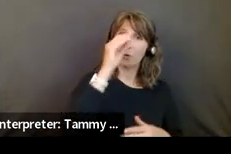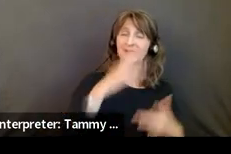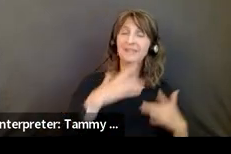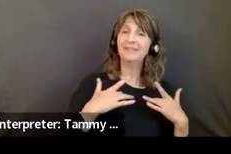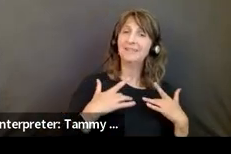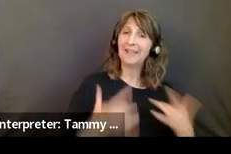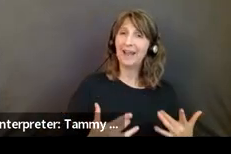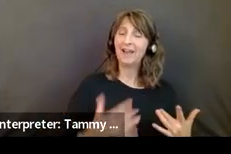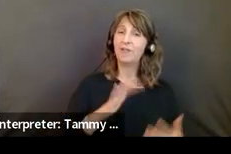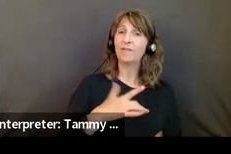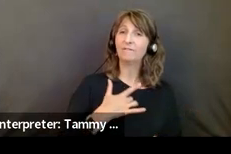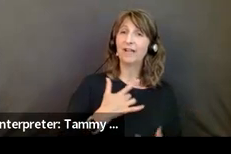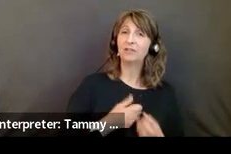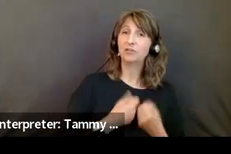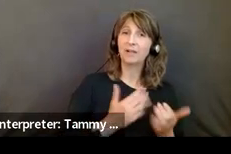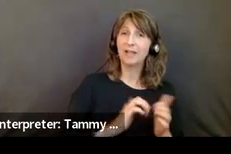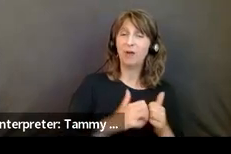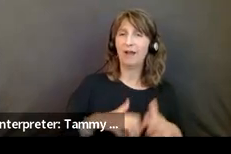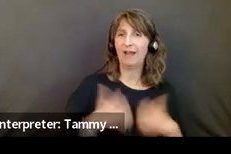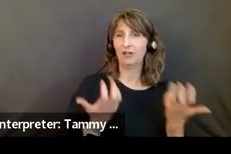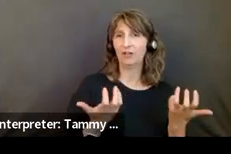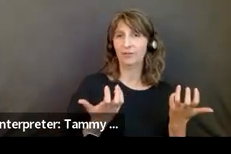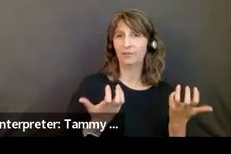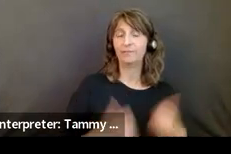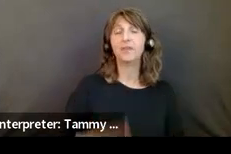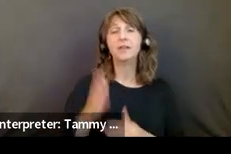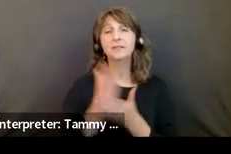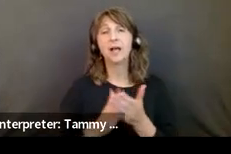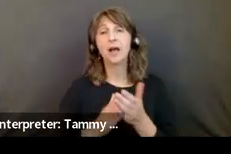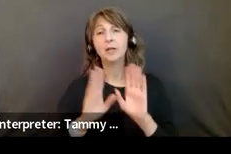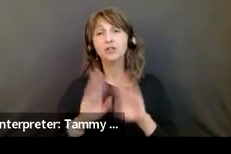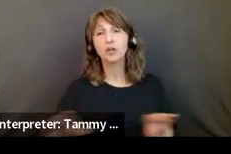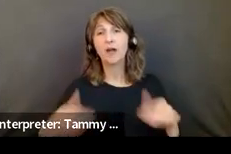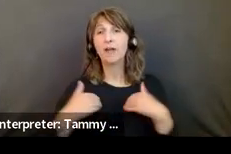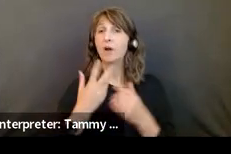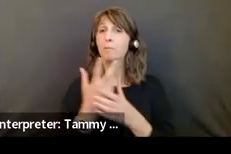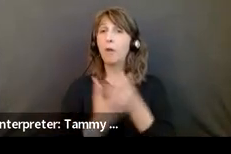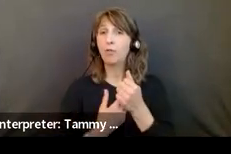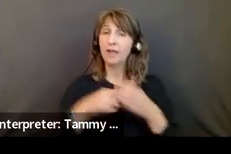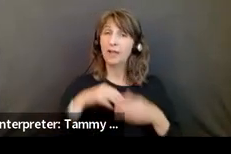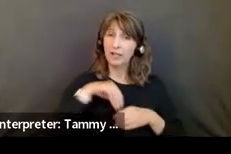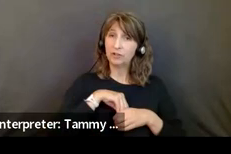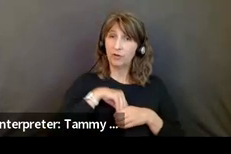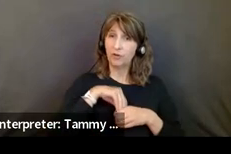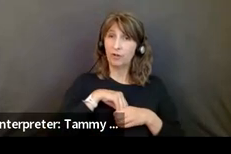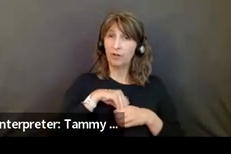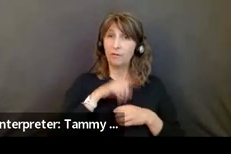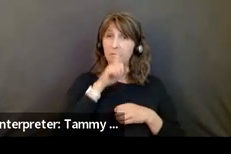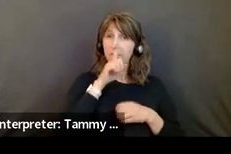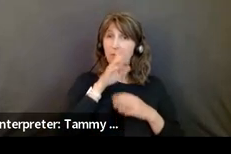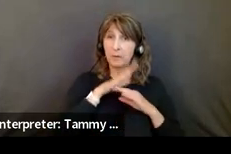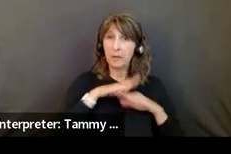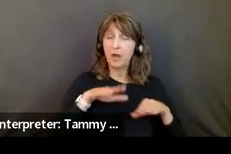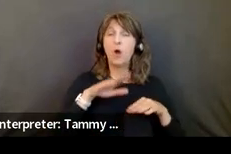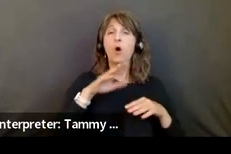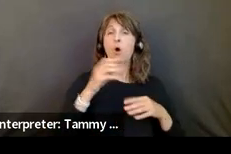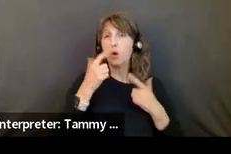And sometimes the child might have both. they might experience both internalizing. And externalizing behaviors.